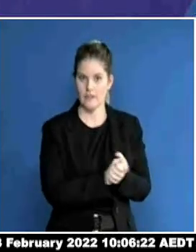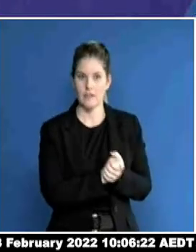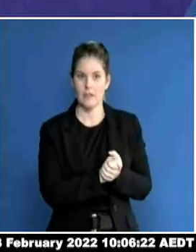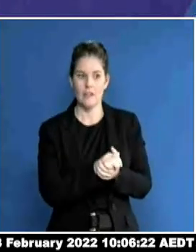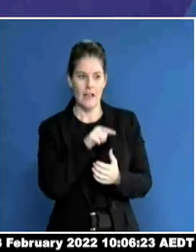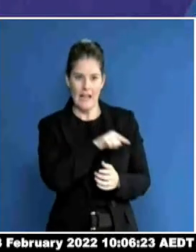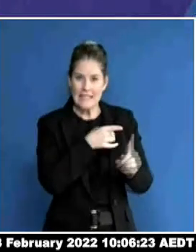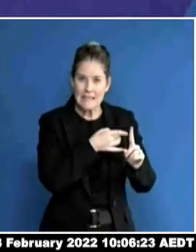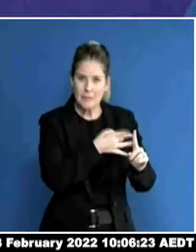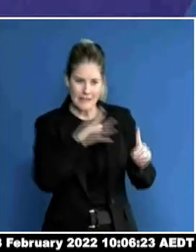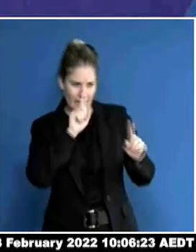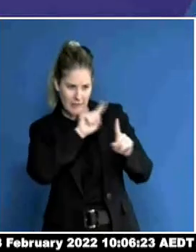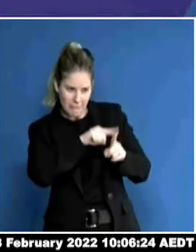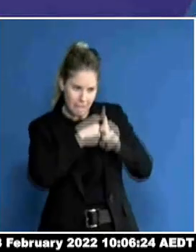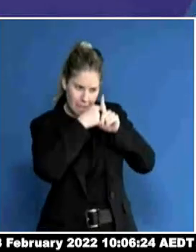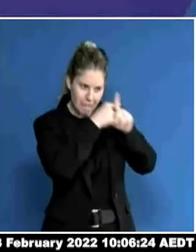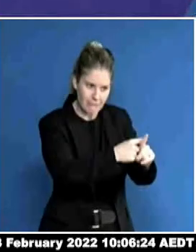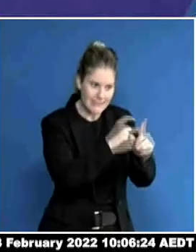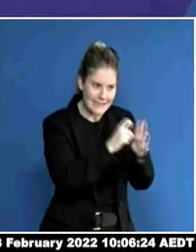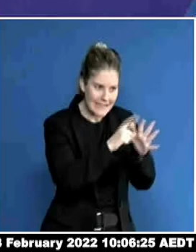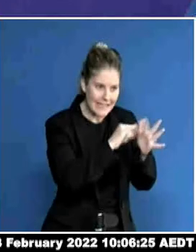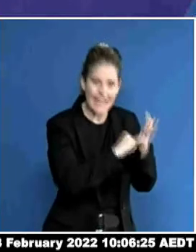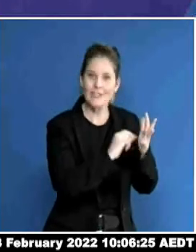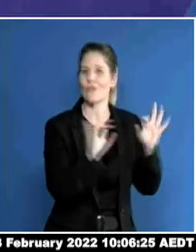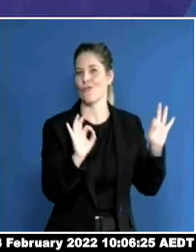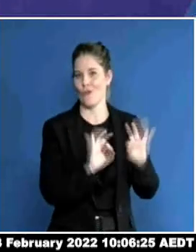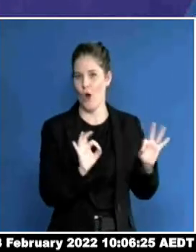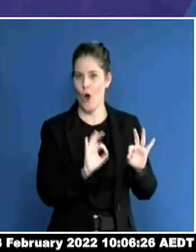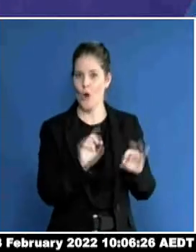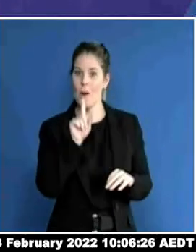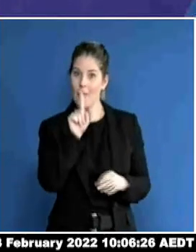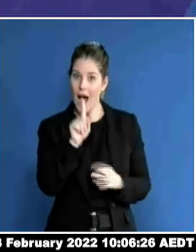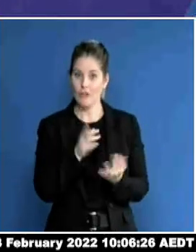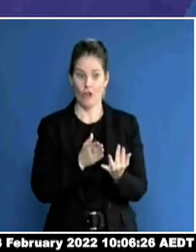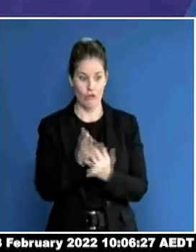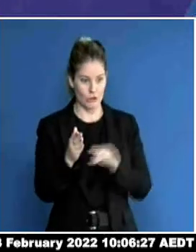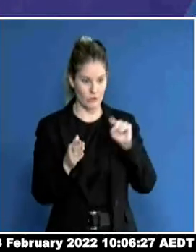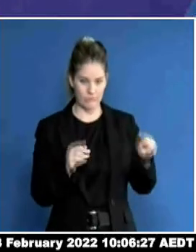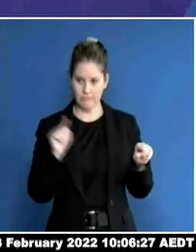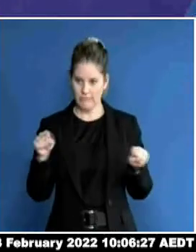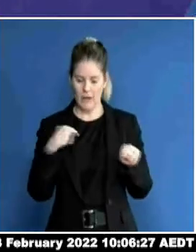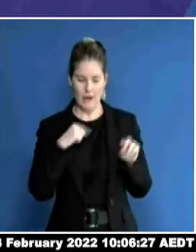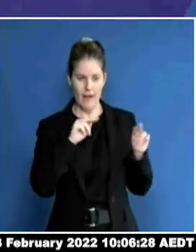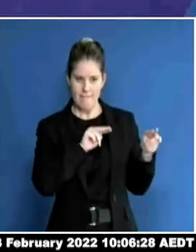apparent that witnesses with disability had mixed views about the quality of services